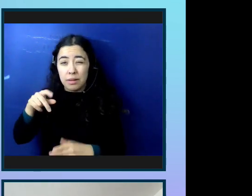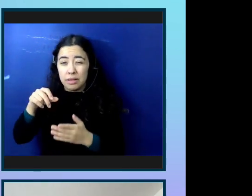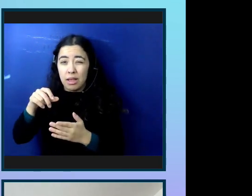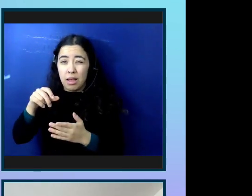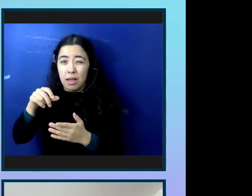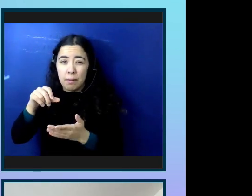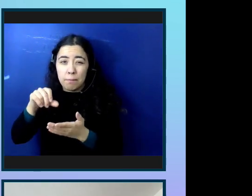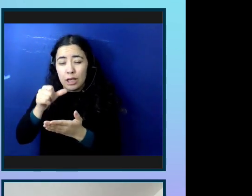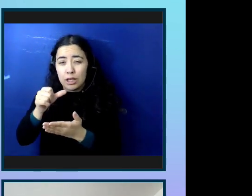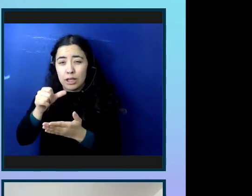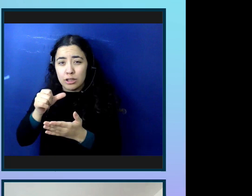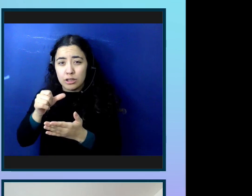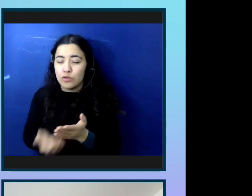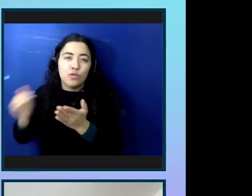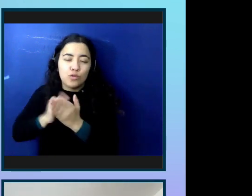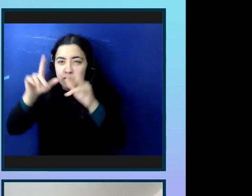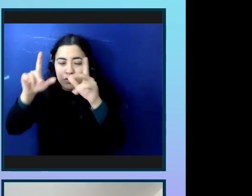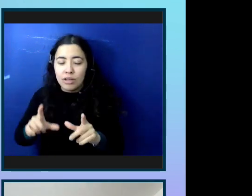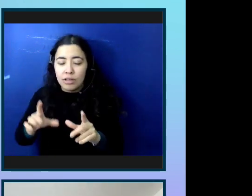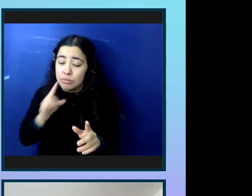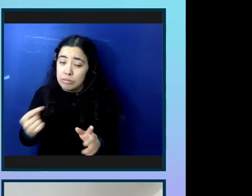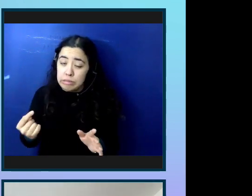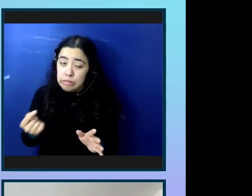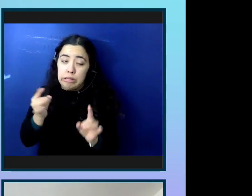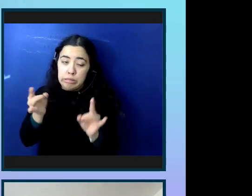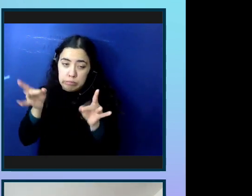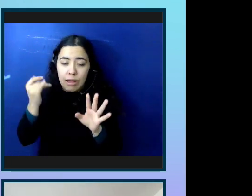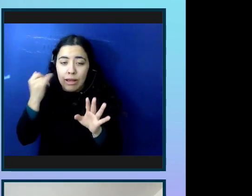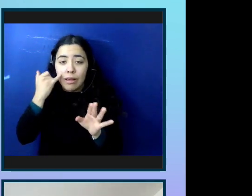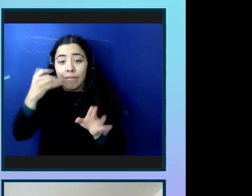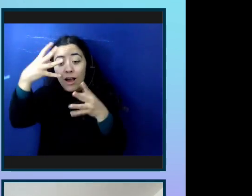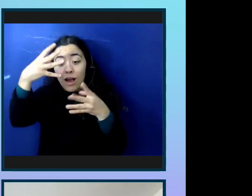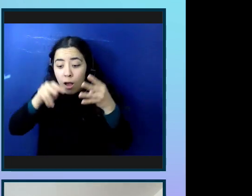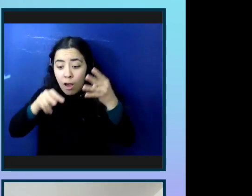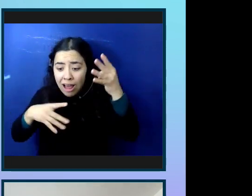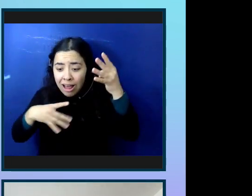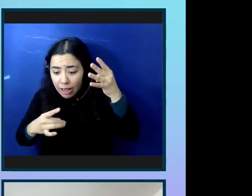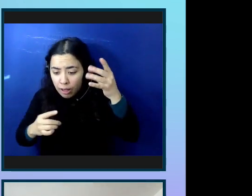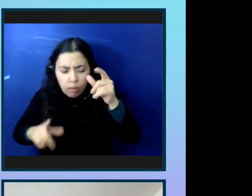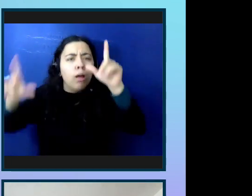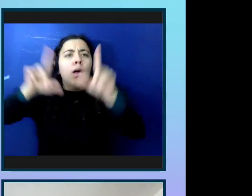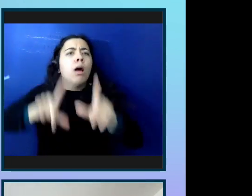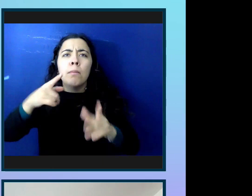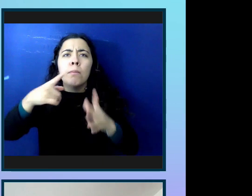and immediately you're sprung back up to the very top of the page. As much as possible we should make sure that when we're refresh content,